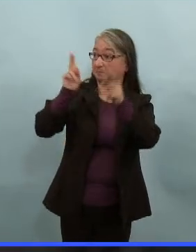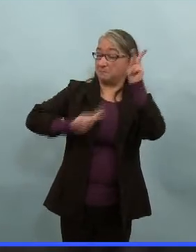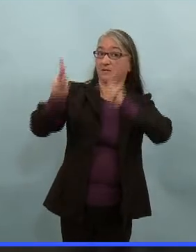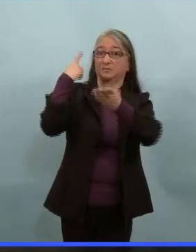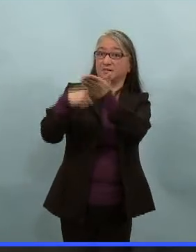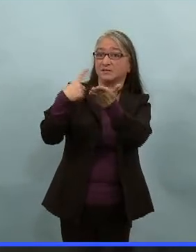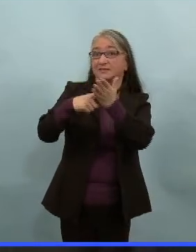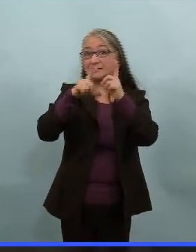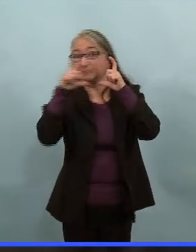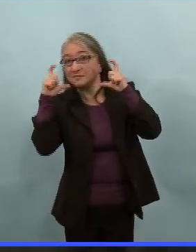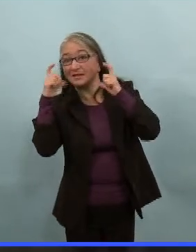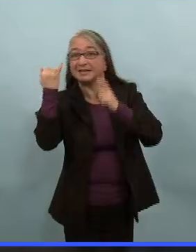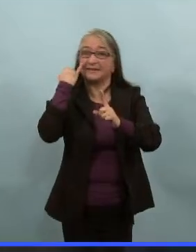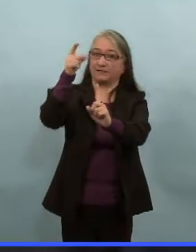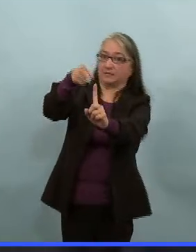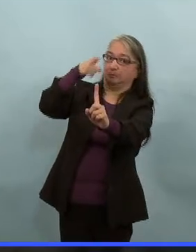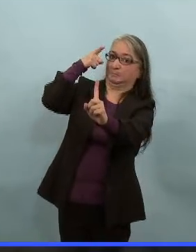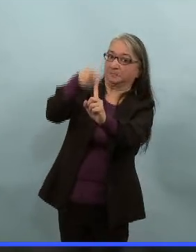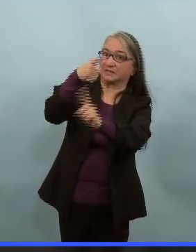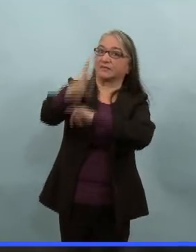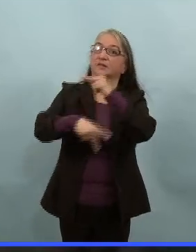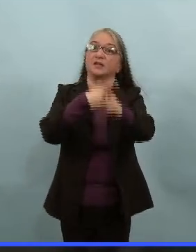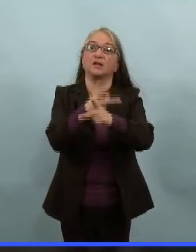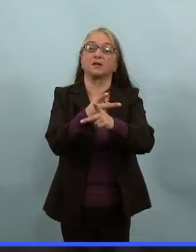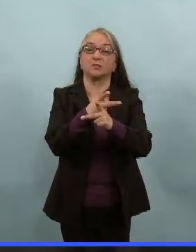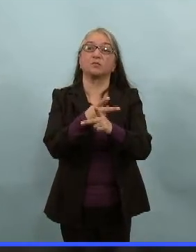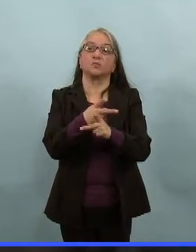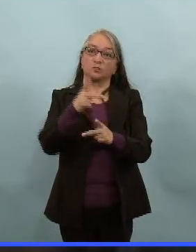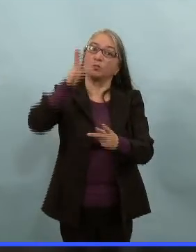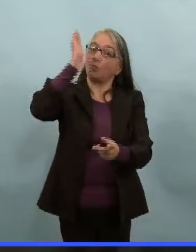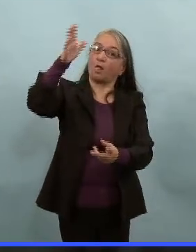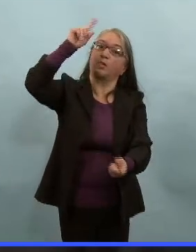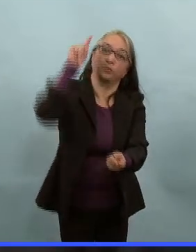everything from happening and that's just simply not true masks is one of the tools that we have